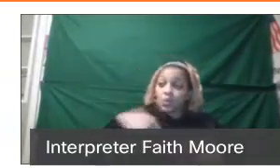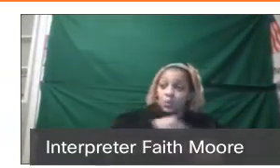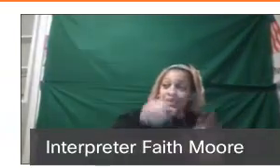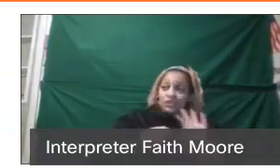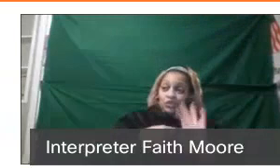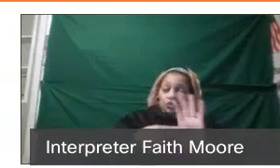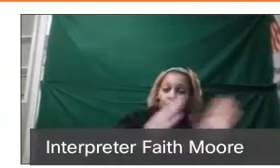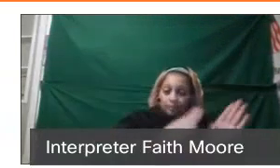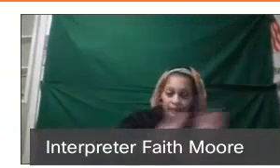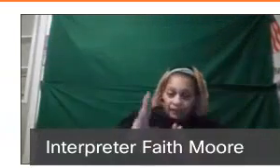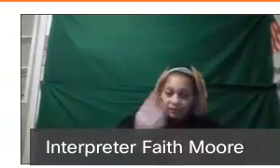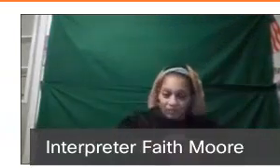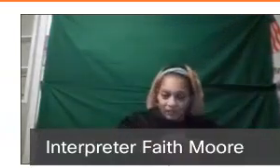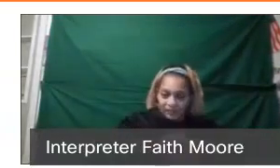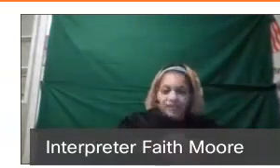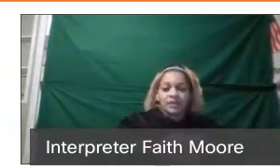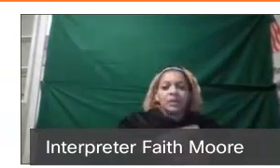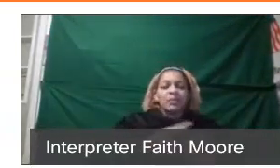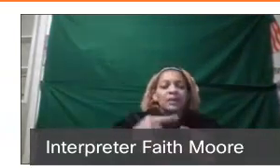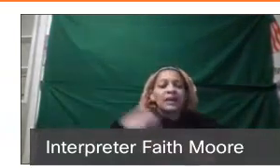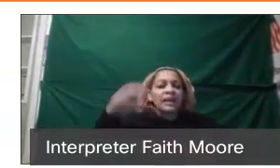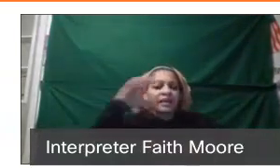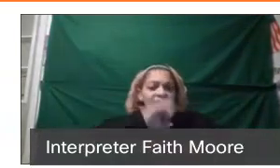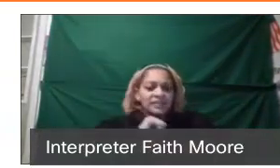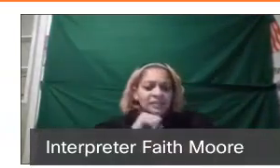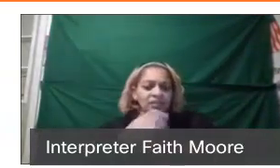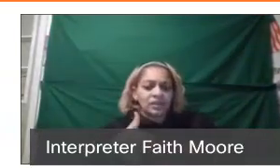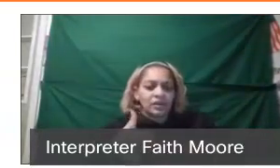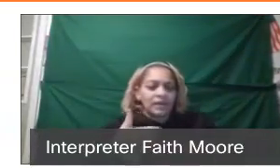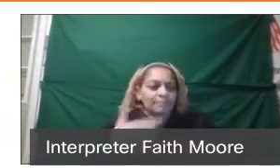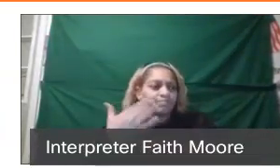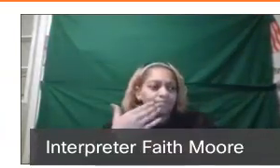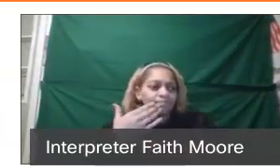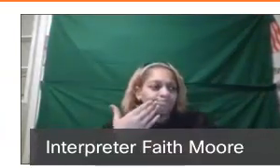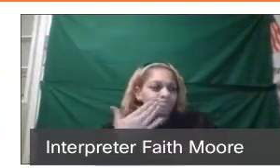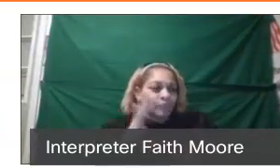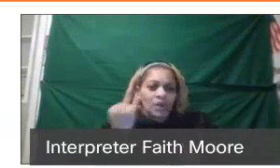I guess the, if I don't know if it would help me to show the existing.